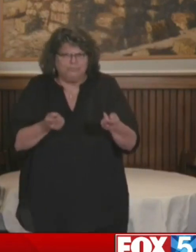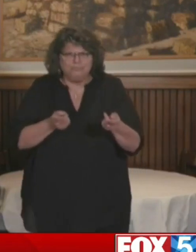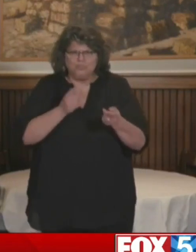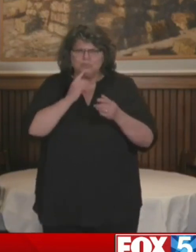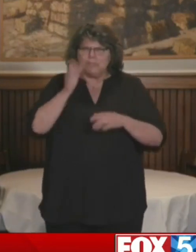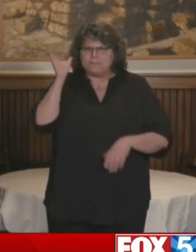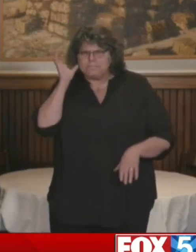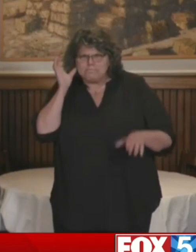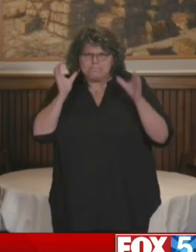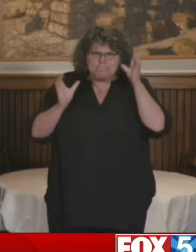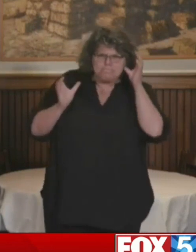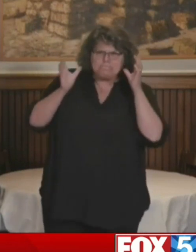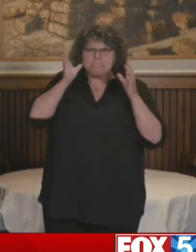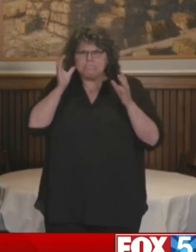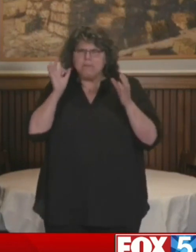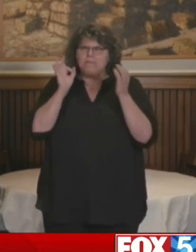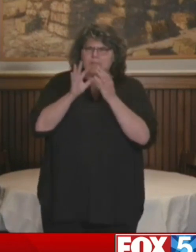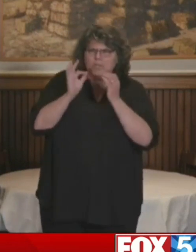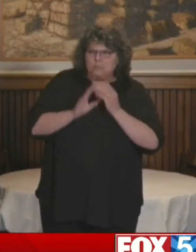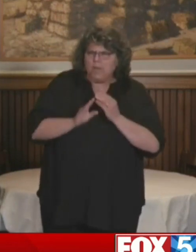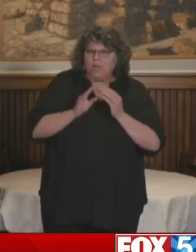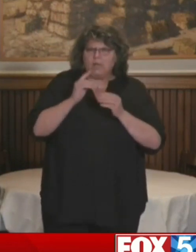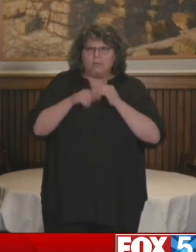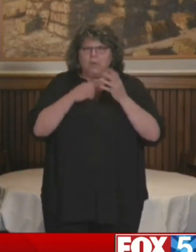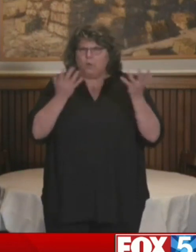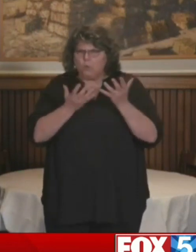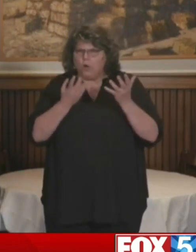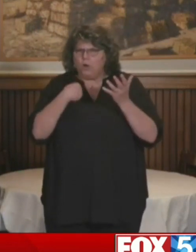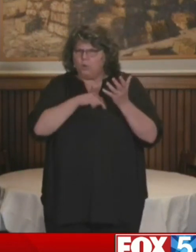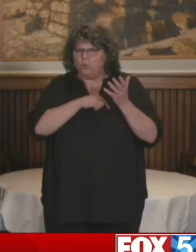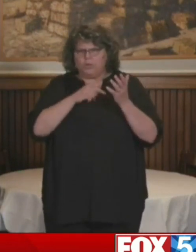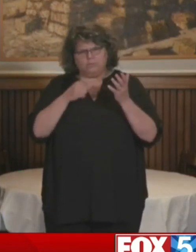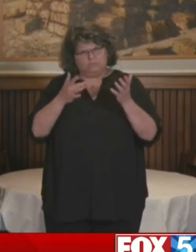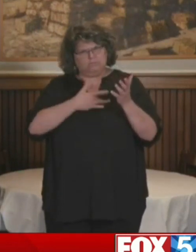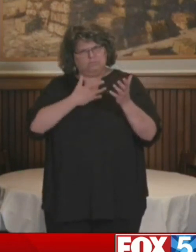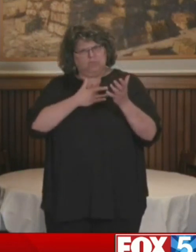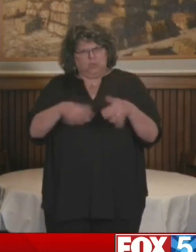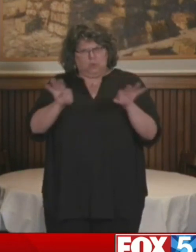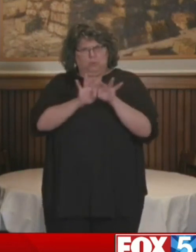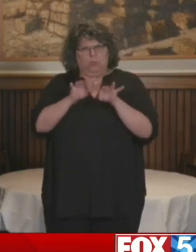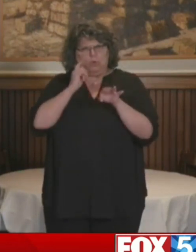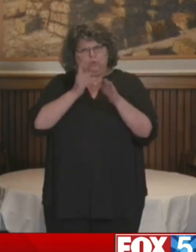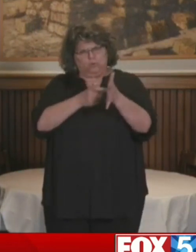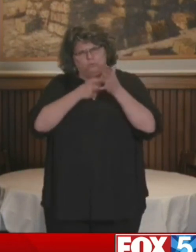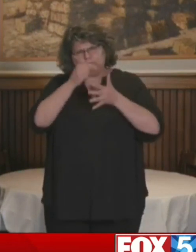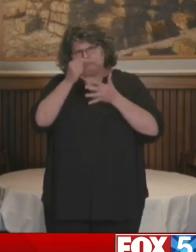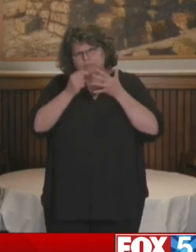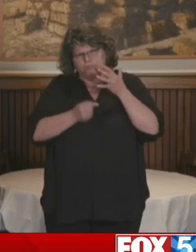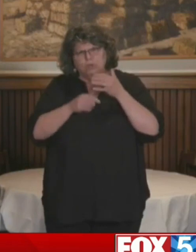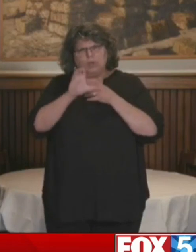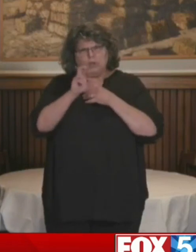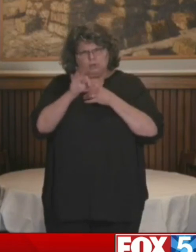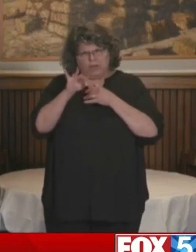SUPERVISORS WHO REALLY CAME TOGETHER OVER THE PAST MANY